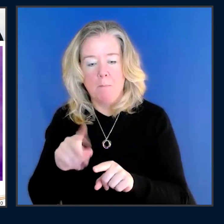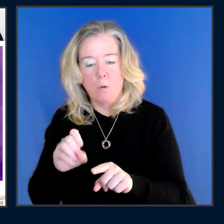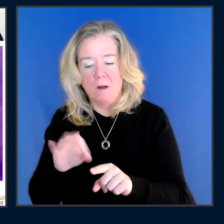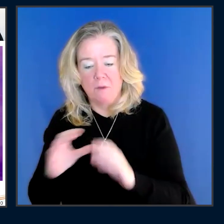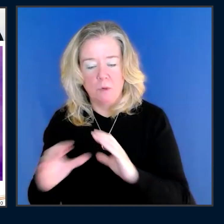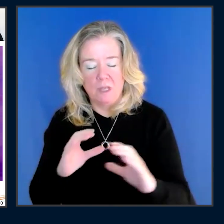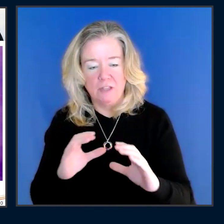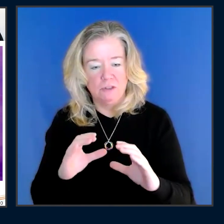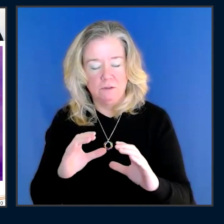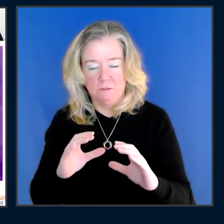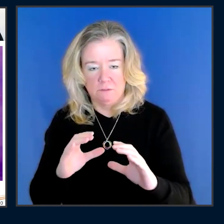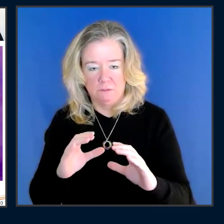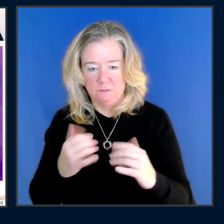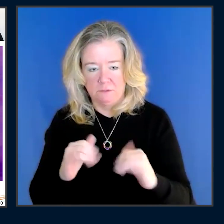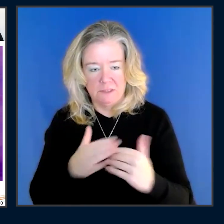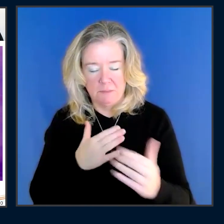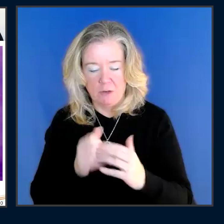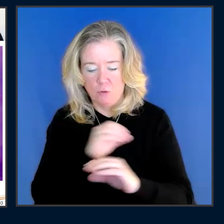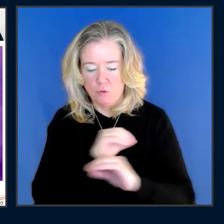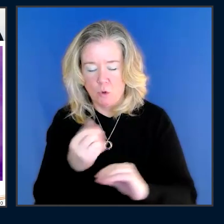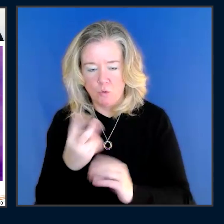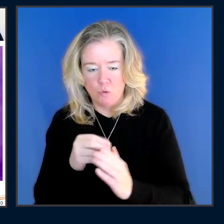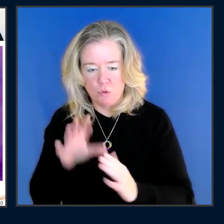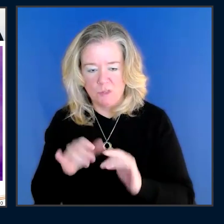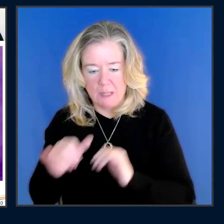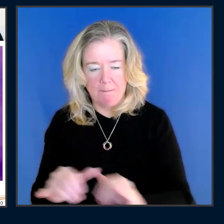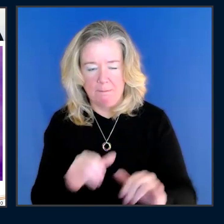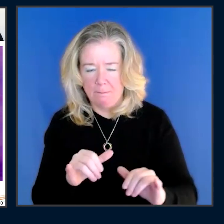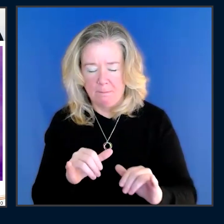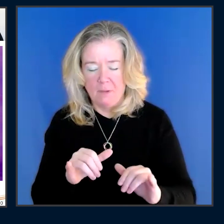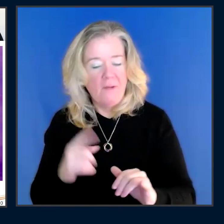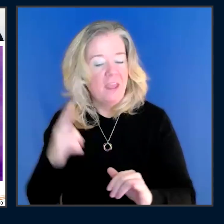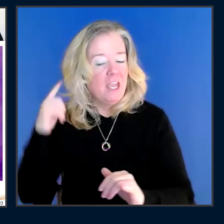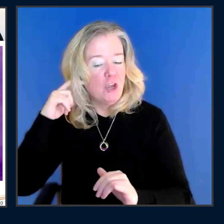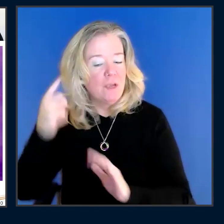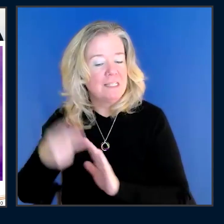no two students are the same. The impact of hearing status